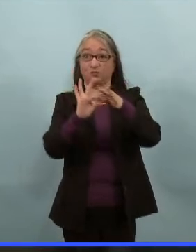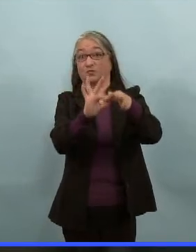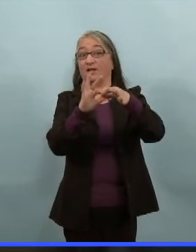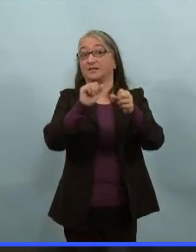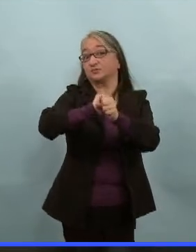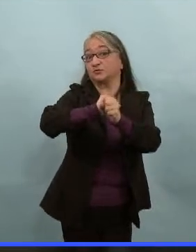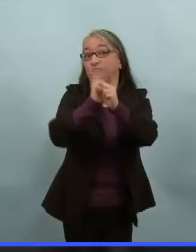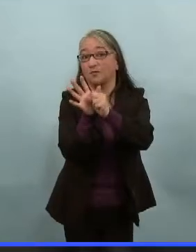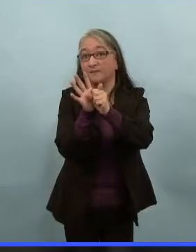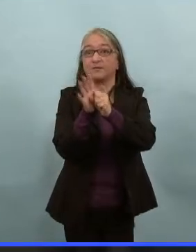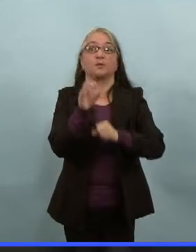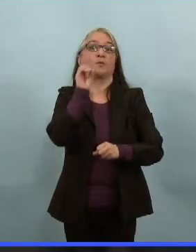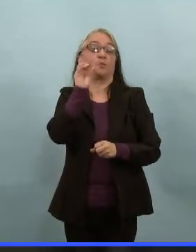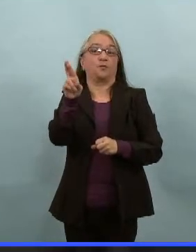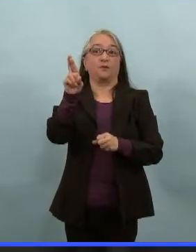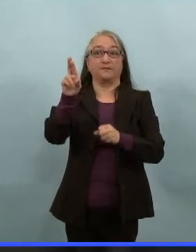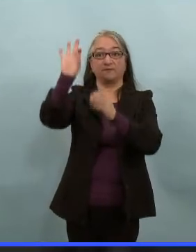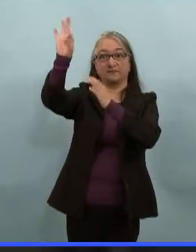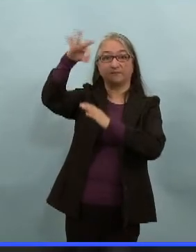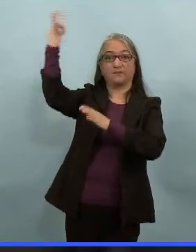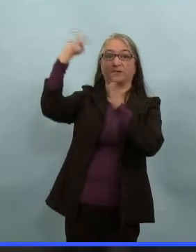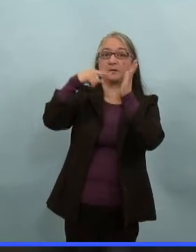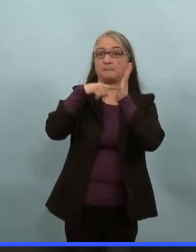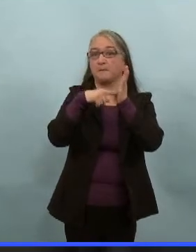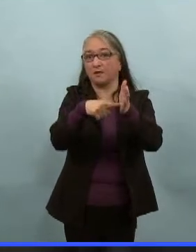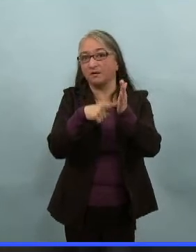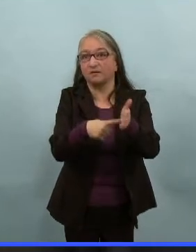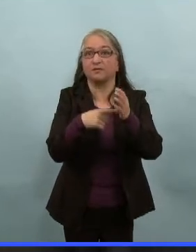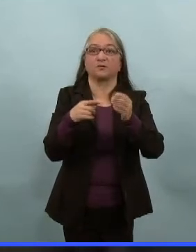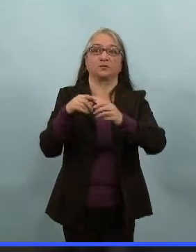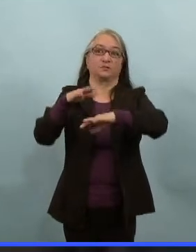hopeful projections the warning letters from the doctors your colleagues are saying that we